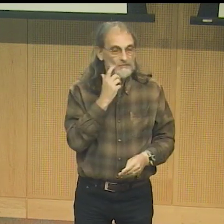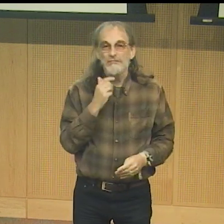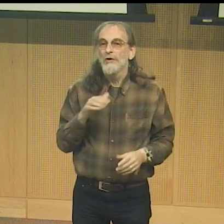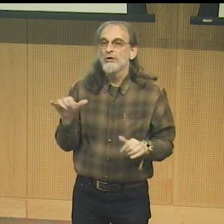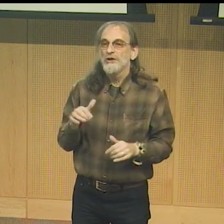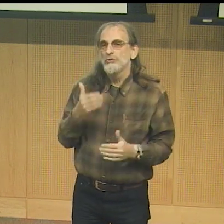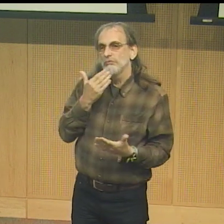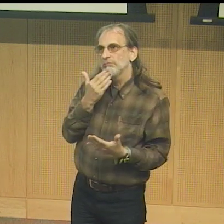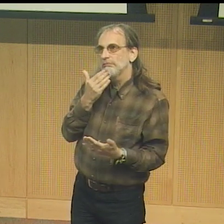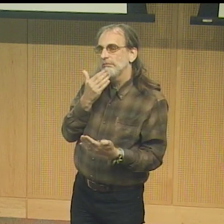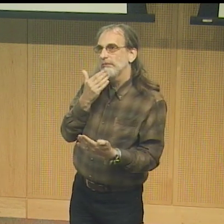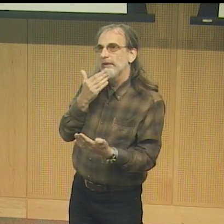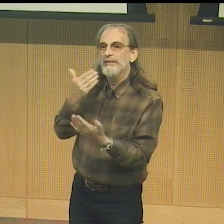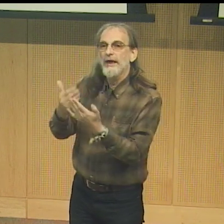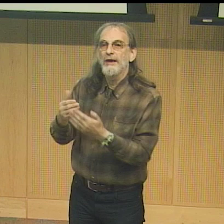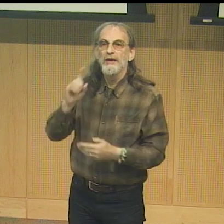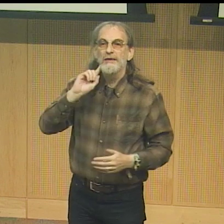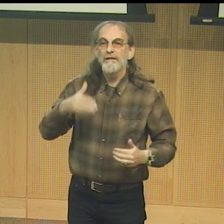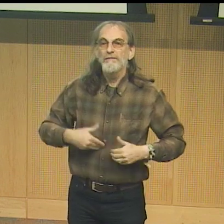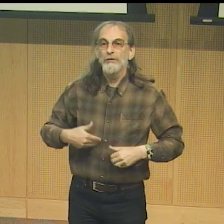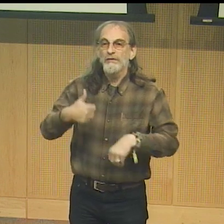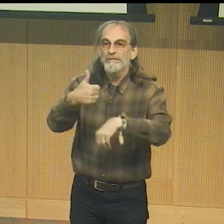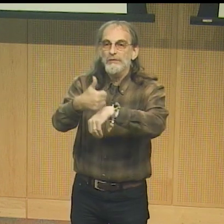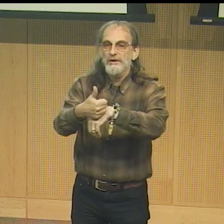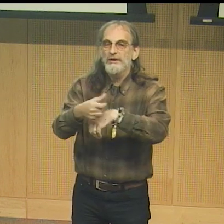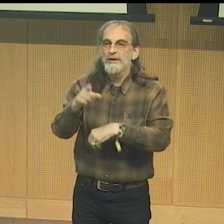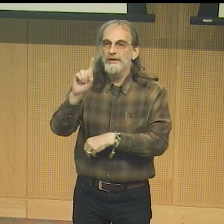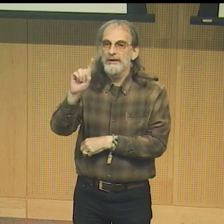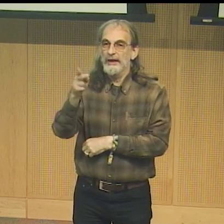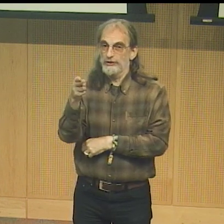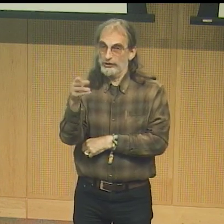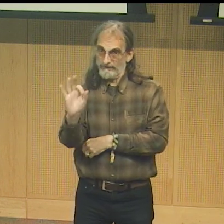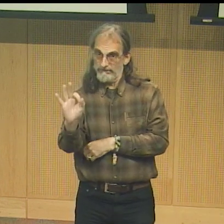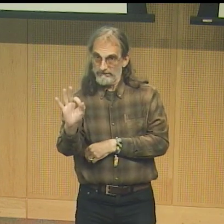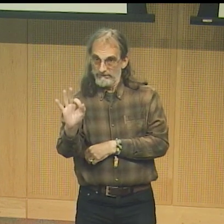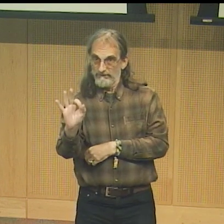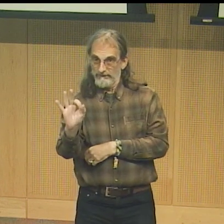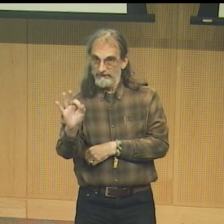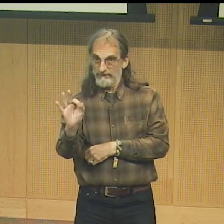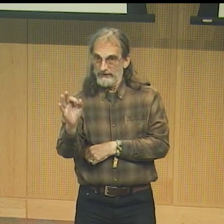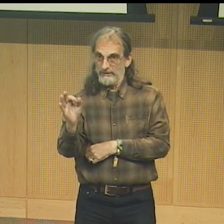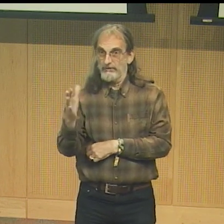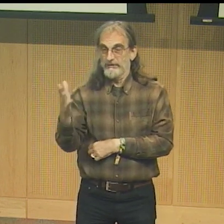I present in honor of them as well. The Deafhood Foundation, I'd like to thank them as well